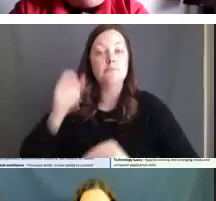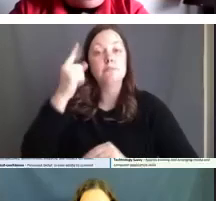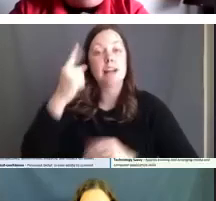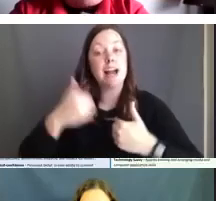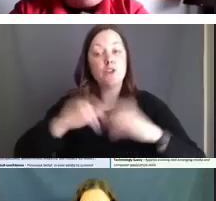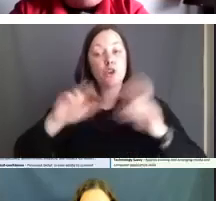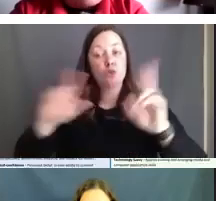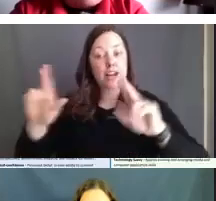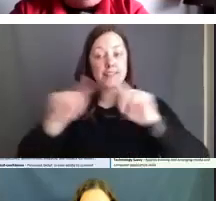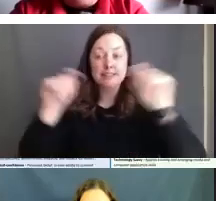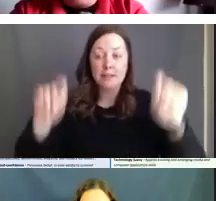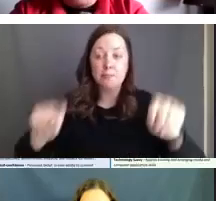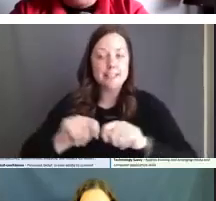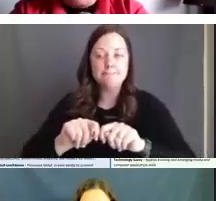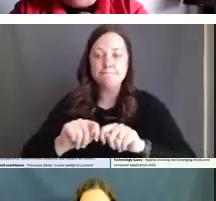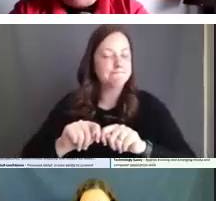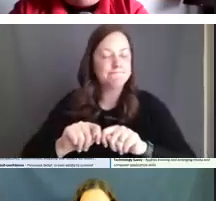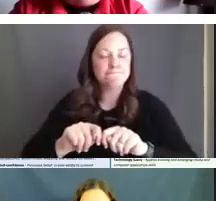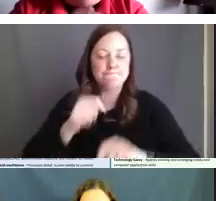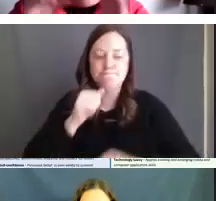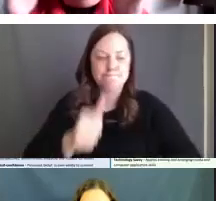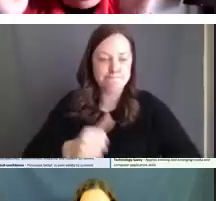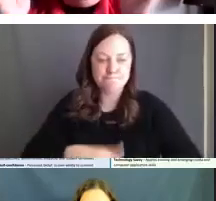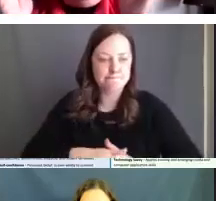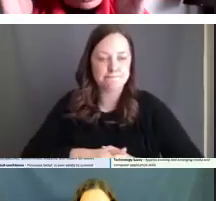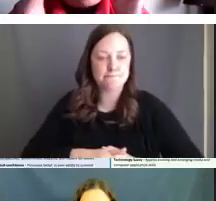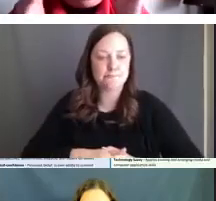with the mouse.